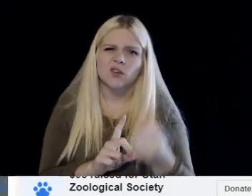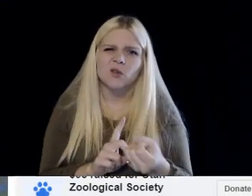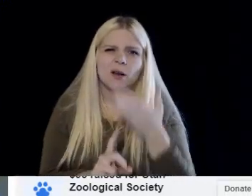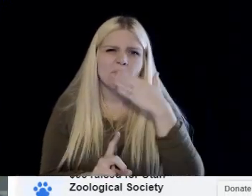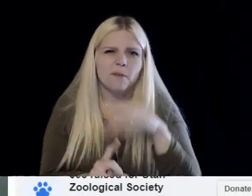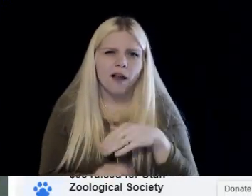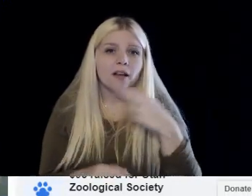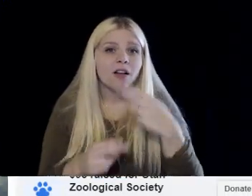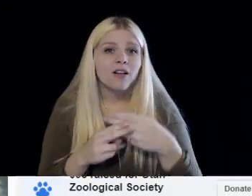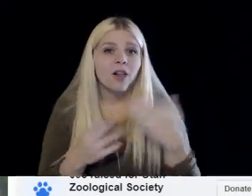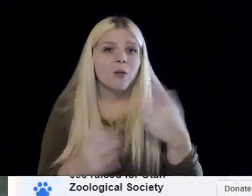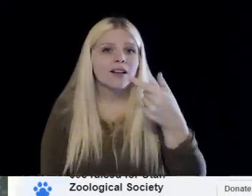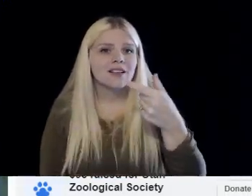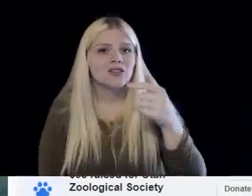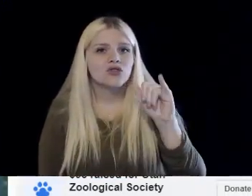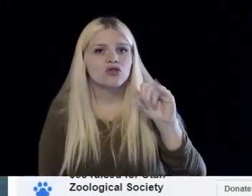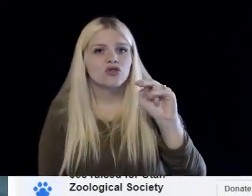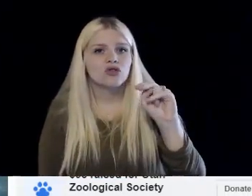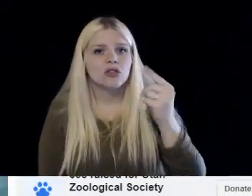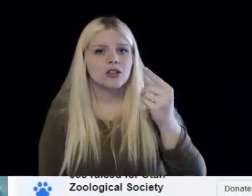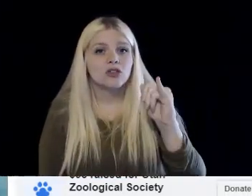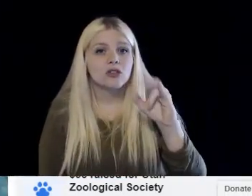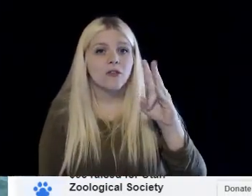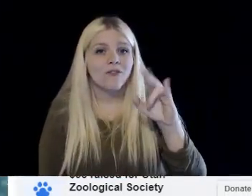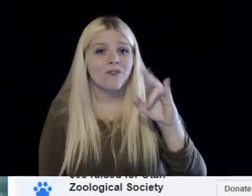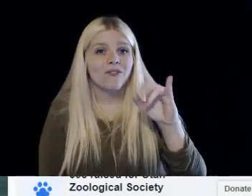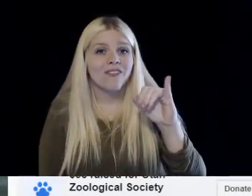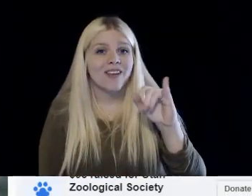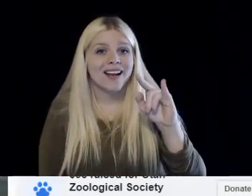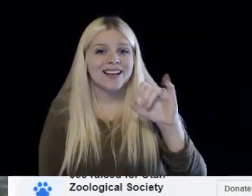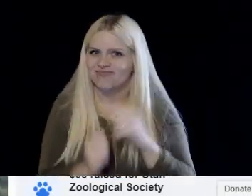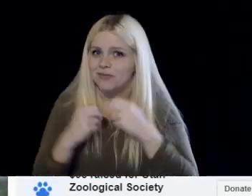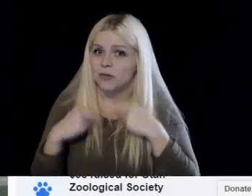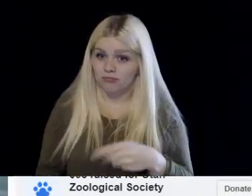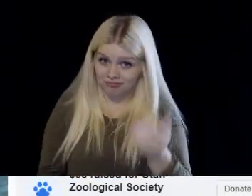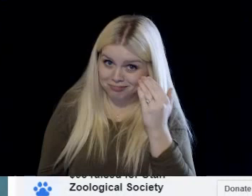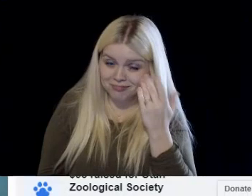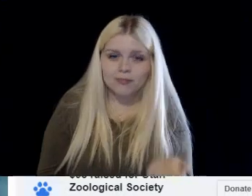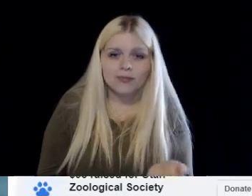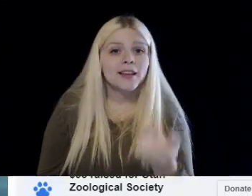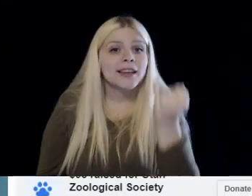Erica: Gingivitis anyone? Michelle: And if you go to the dentist, and they think you